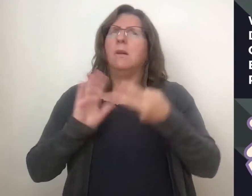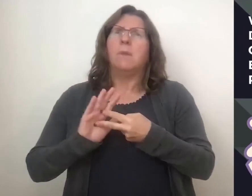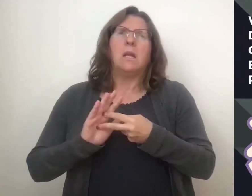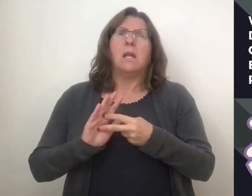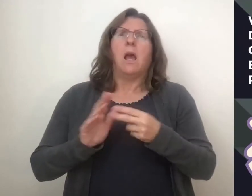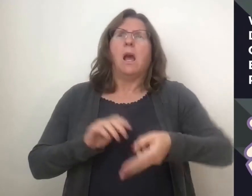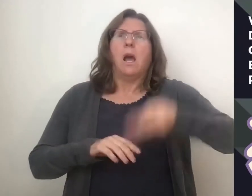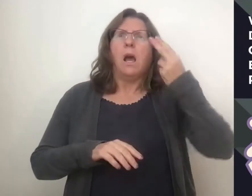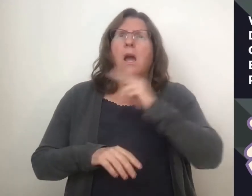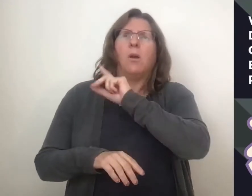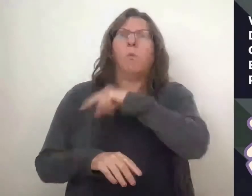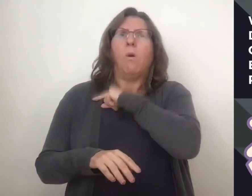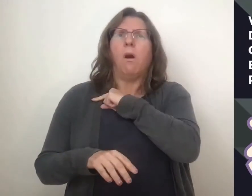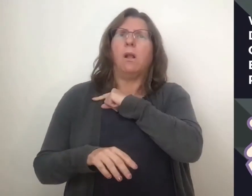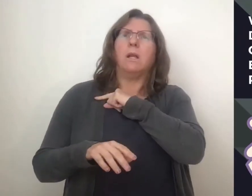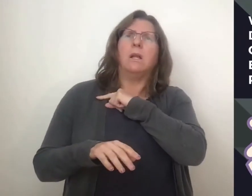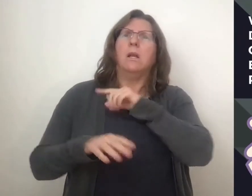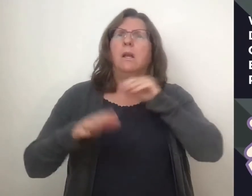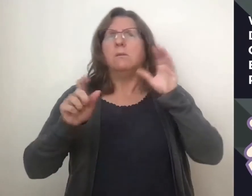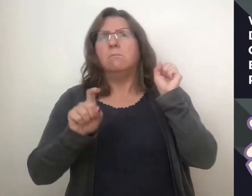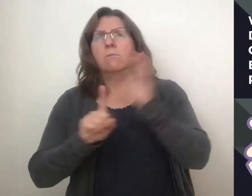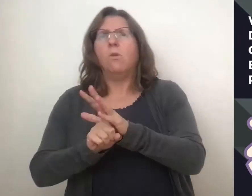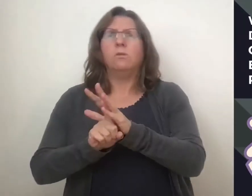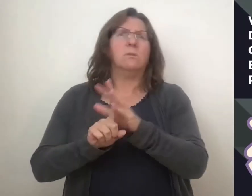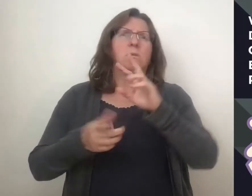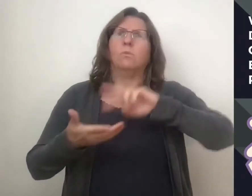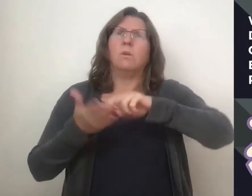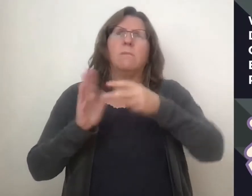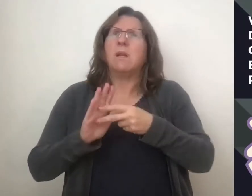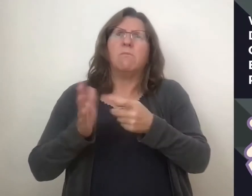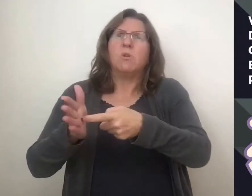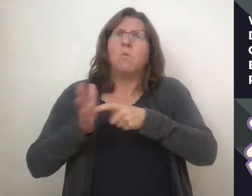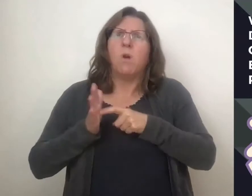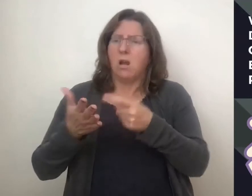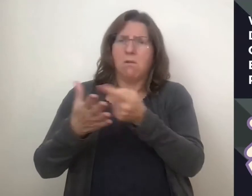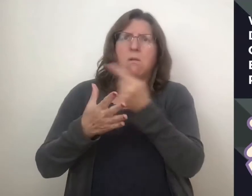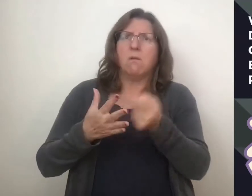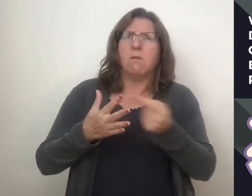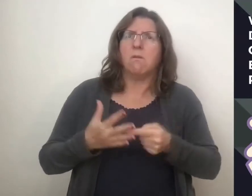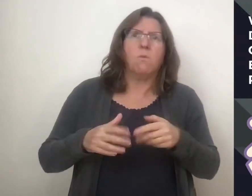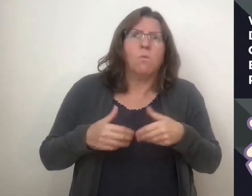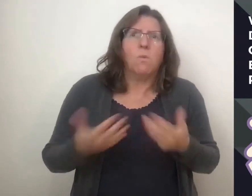So let’s consider what we mean by quality, consistent exposure to language.